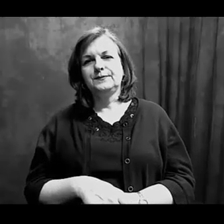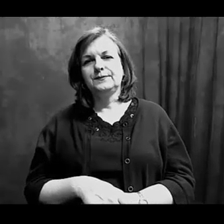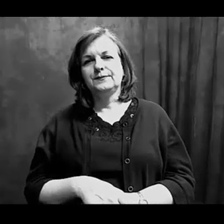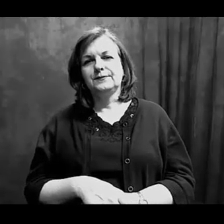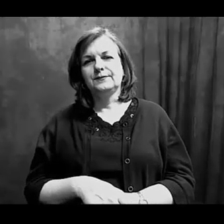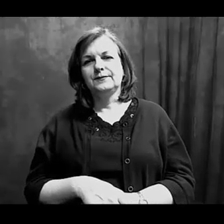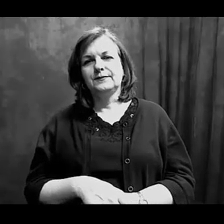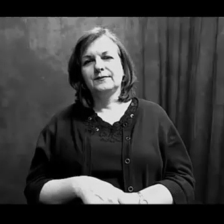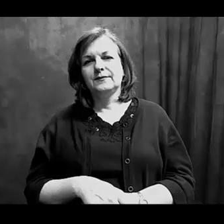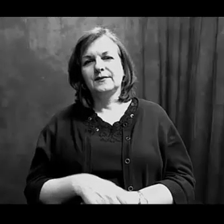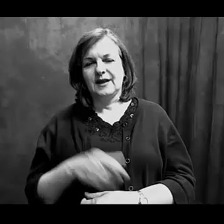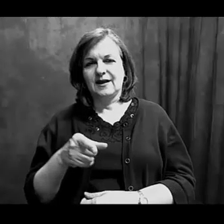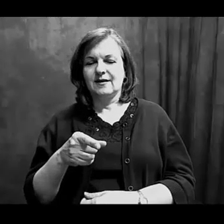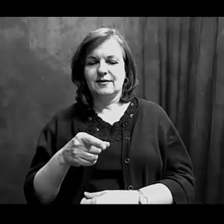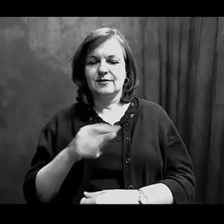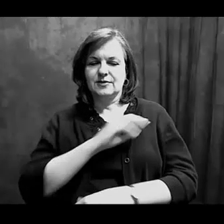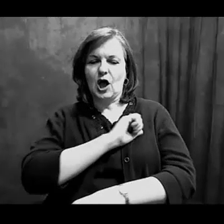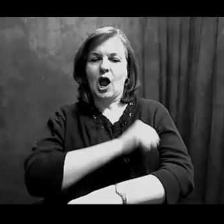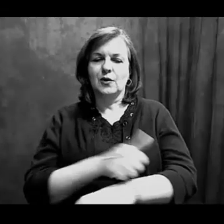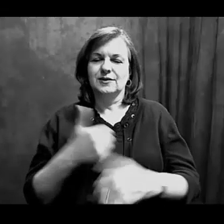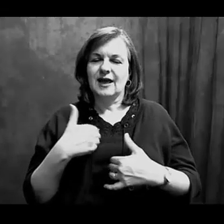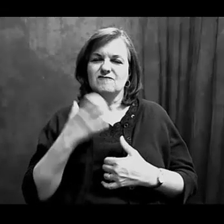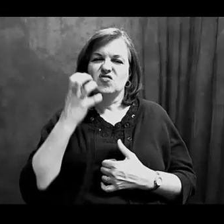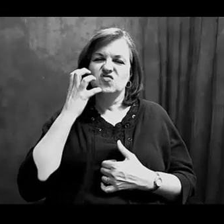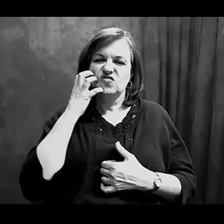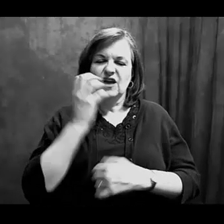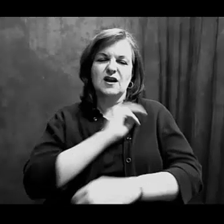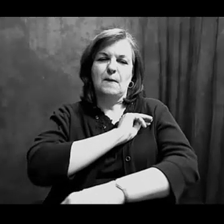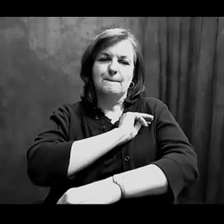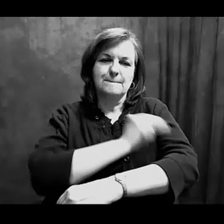they are actually going at very thick muscular walls as we saw before